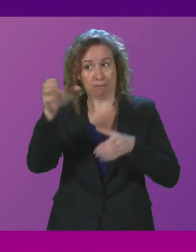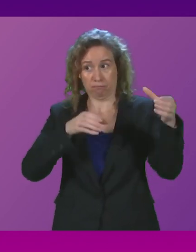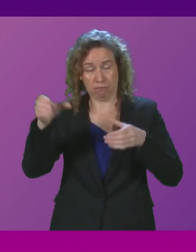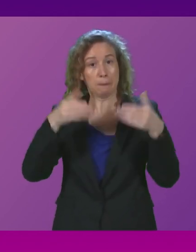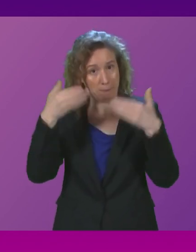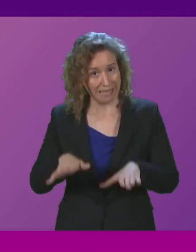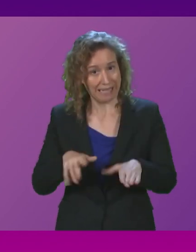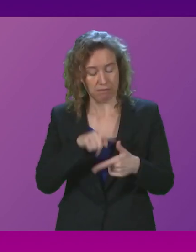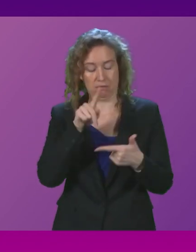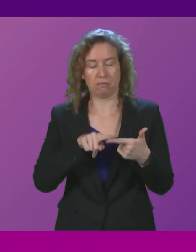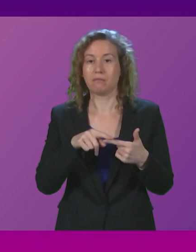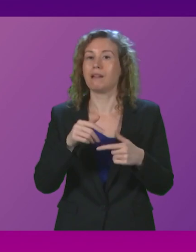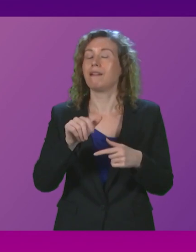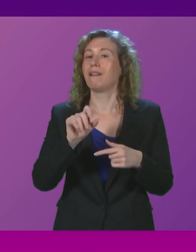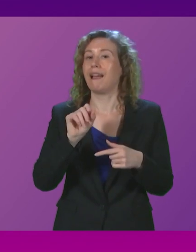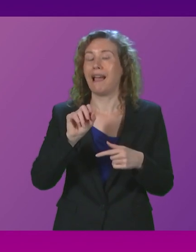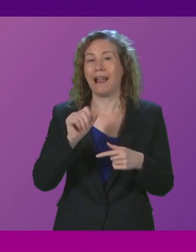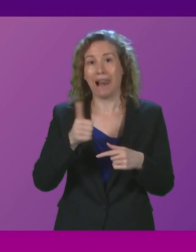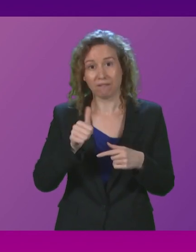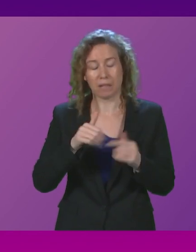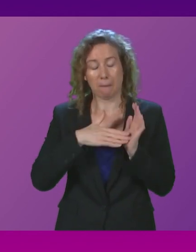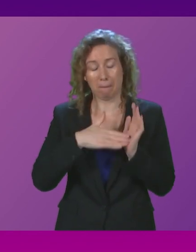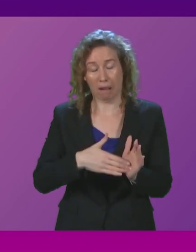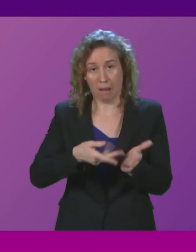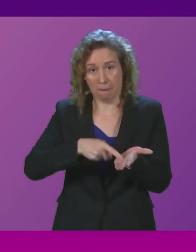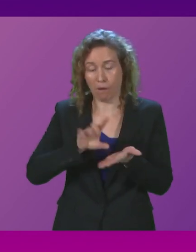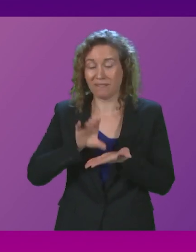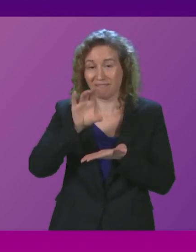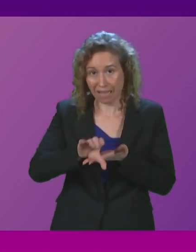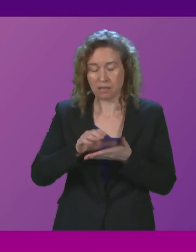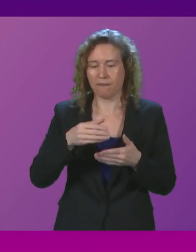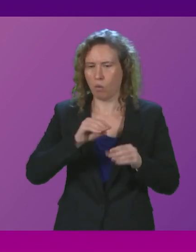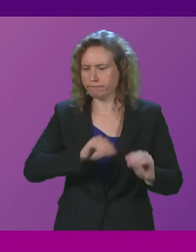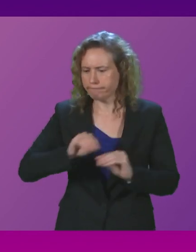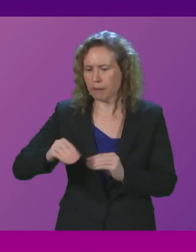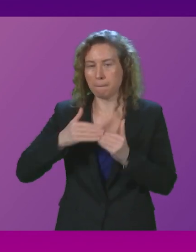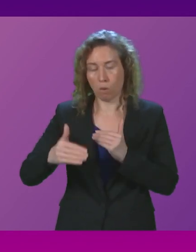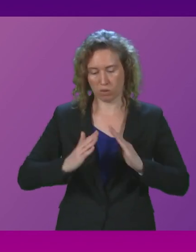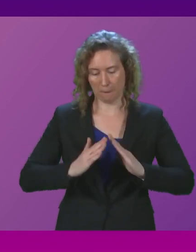We are also investing £11 million to support further domestic and international recruitment.